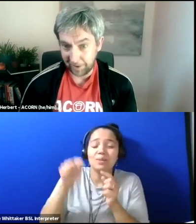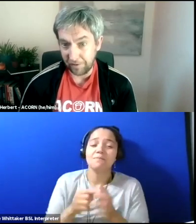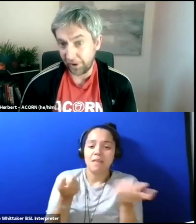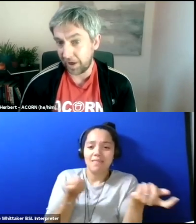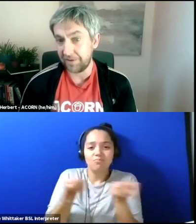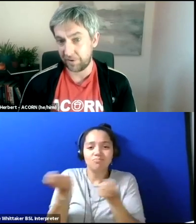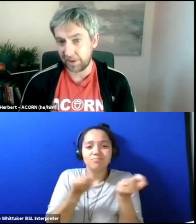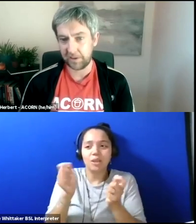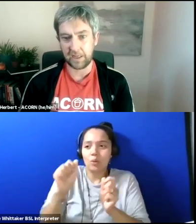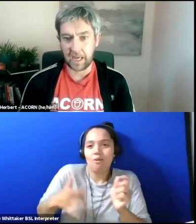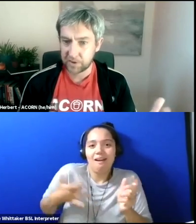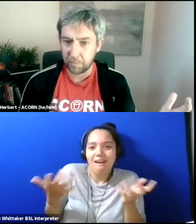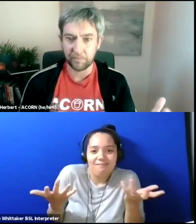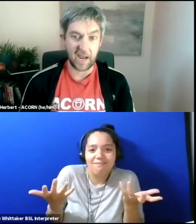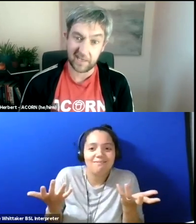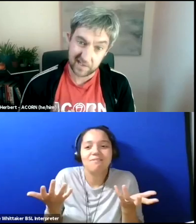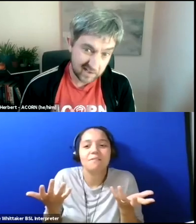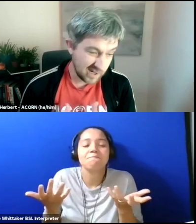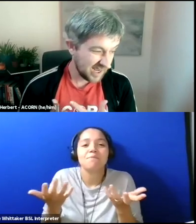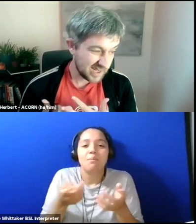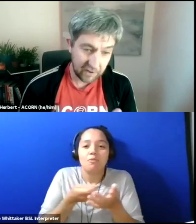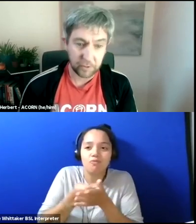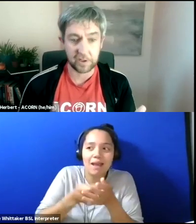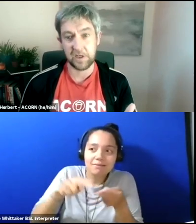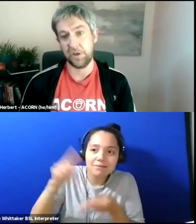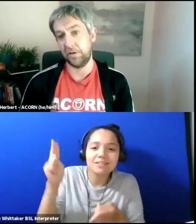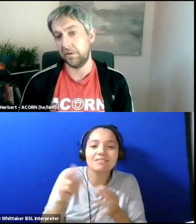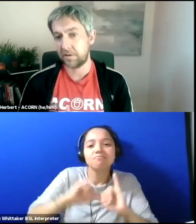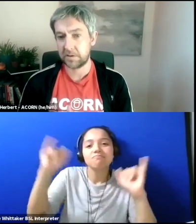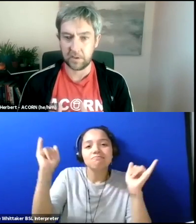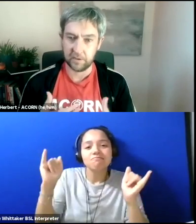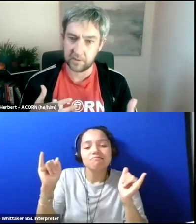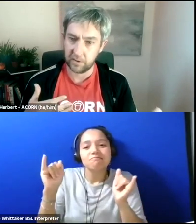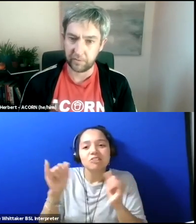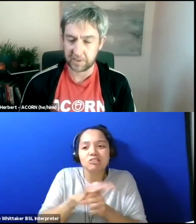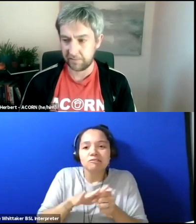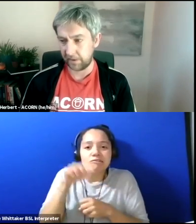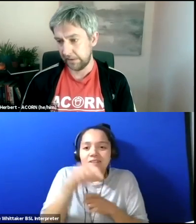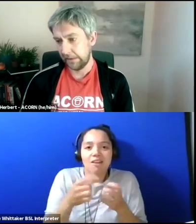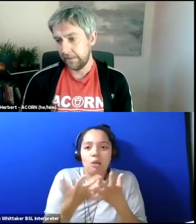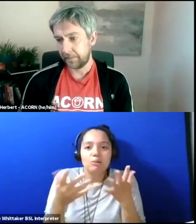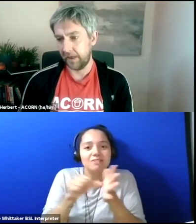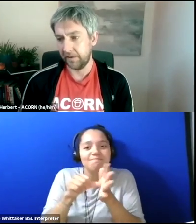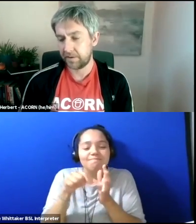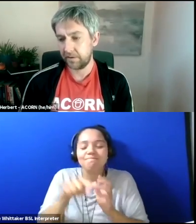quite a lot of your lives, right? Exorbitant rent, terrible conditions, and all the rest of it.